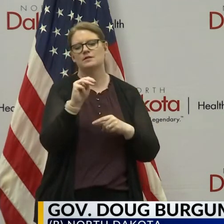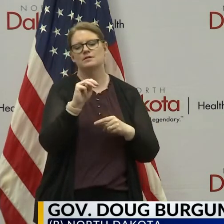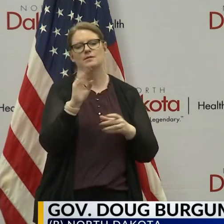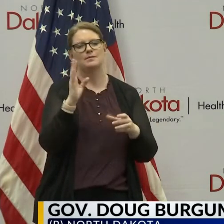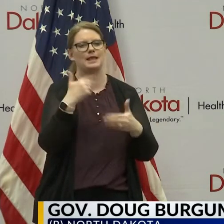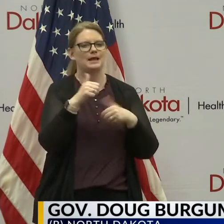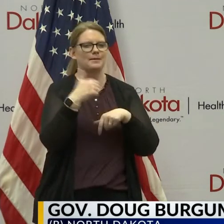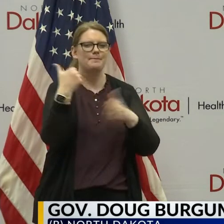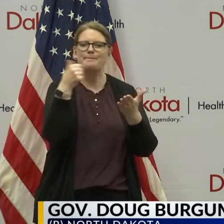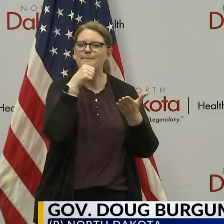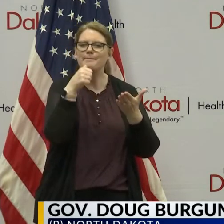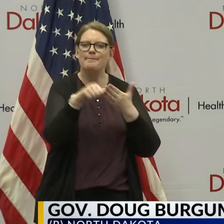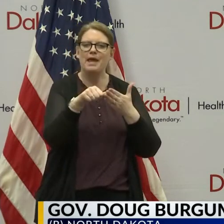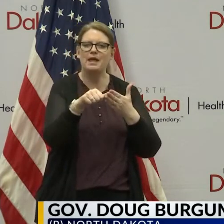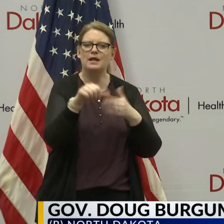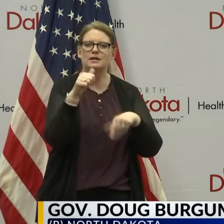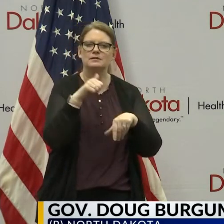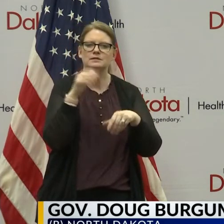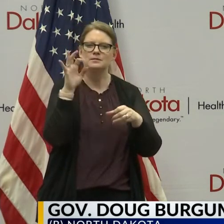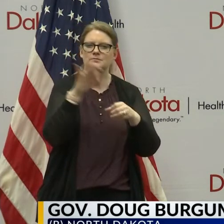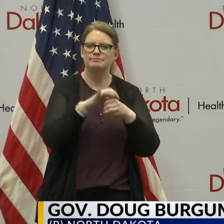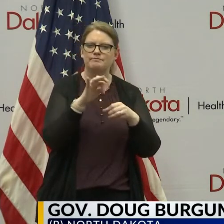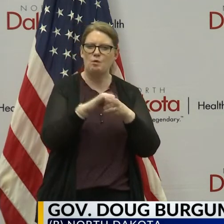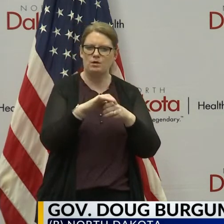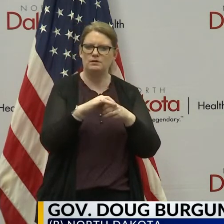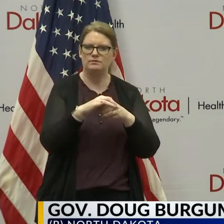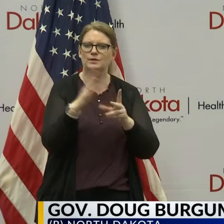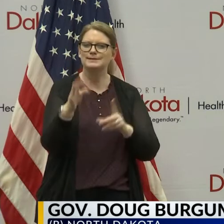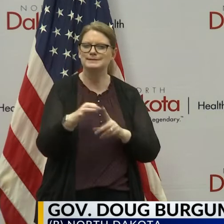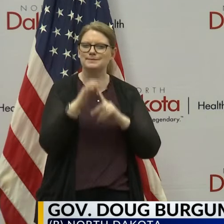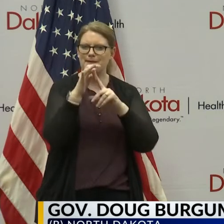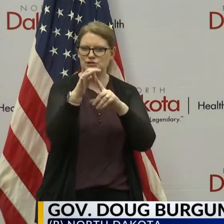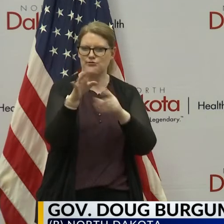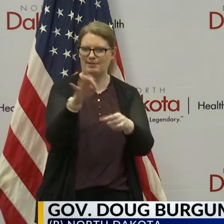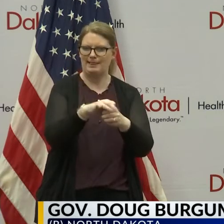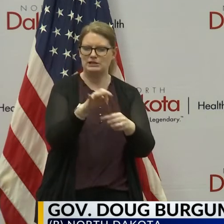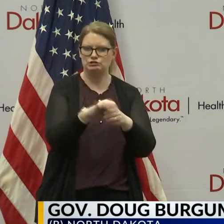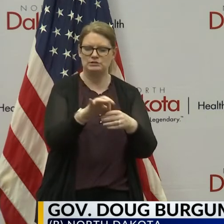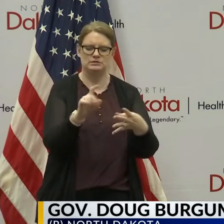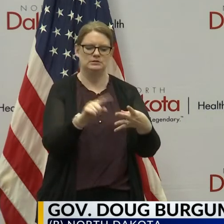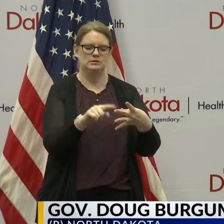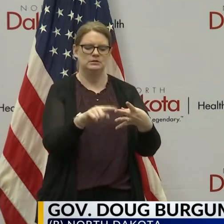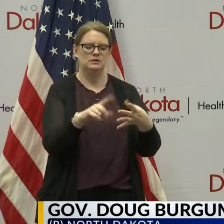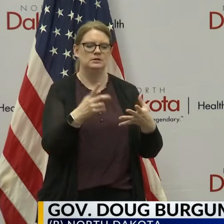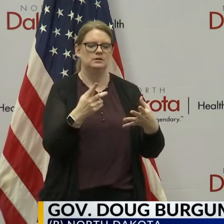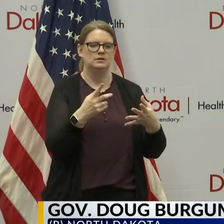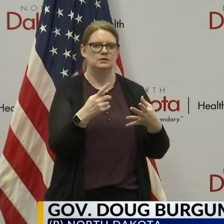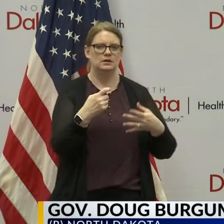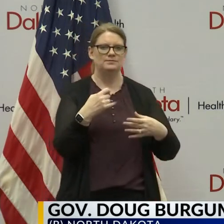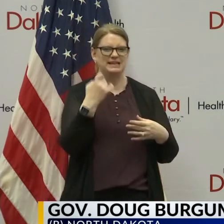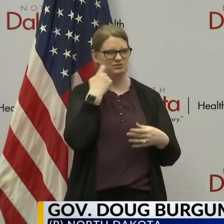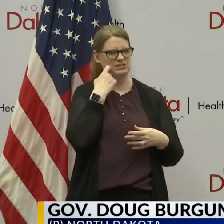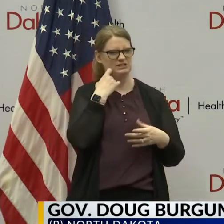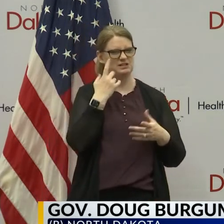USE OF NON-RESTRICTED DISINFECTANTS DURING THIS HEALTH EMERGENCY. ANOTHER ONE IS GIVING SCHOOL DISTRICT THE SAME FLEXIBILITY TO HOLD A MALE AND VALID